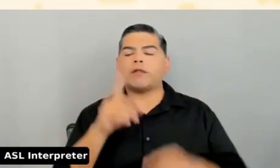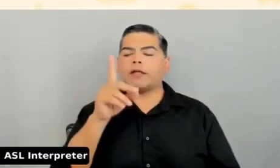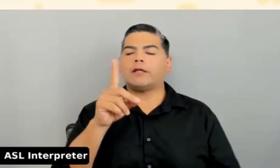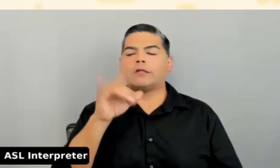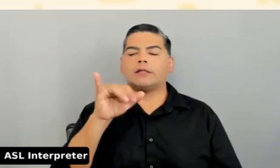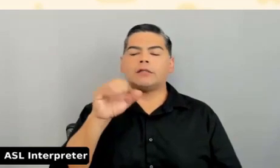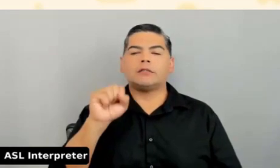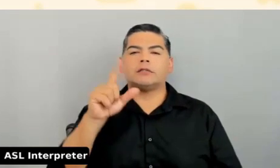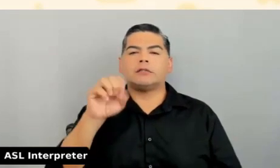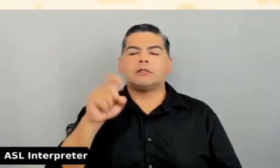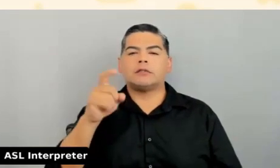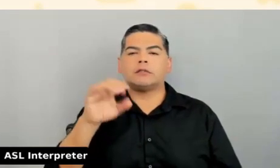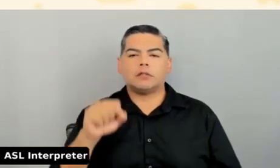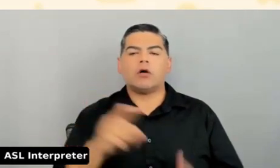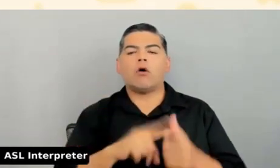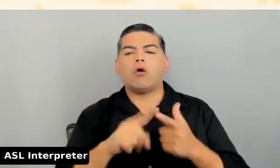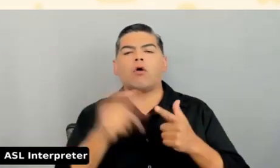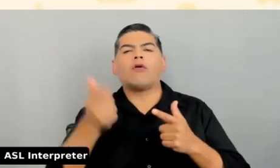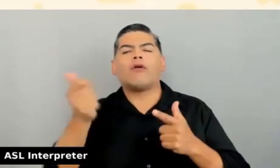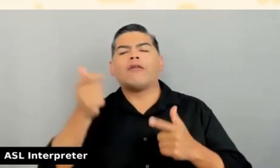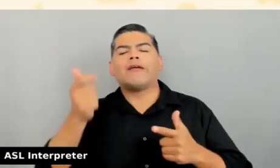or Erlen syndrome, or just to have tired eyes.